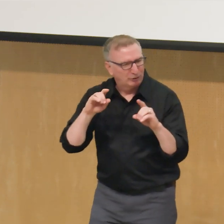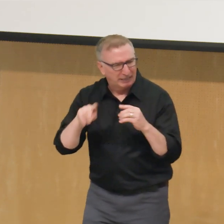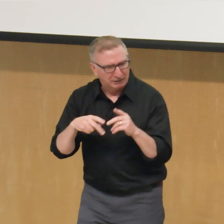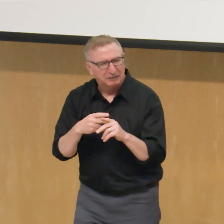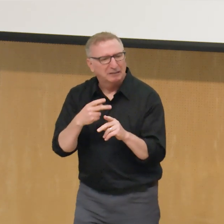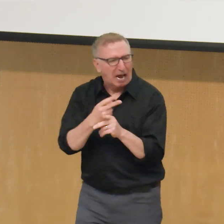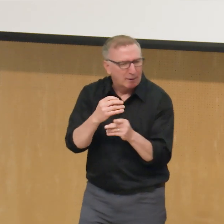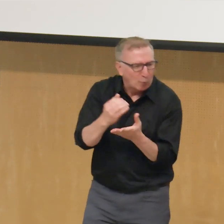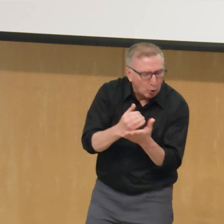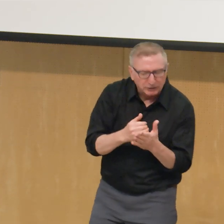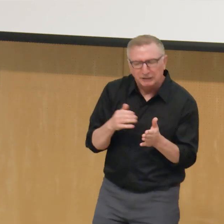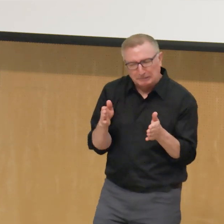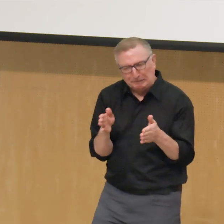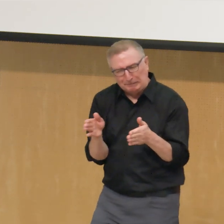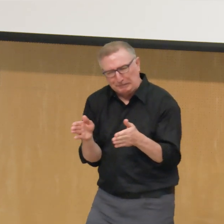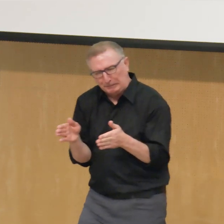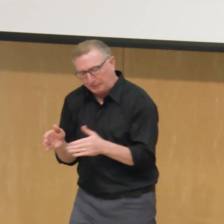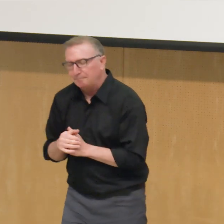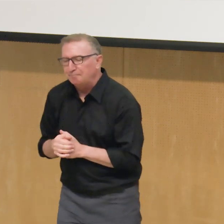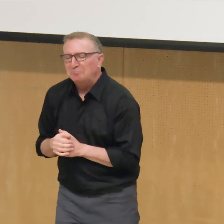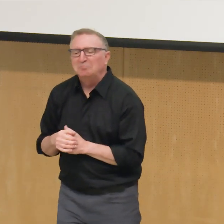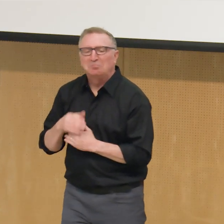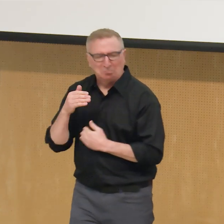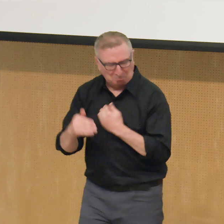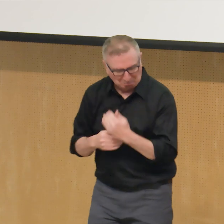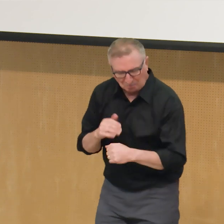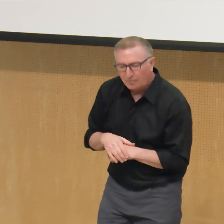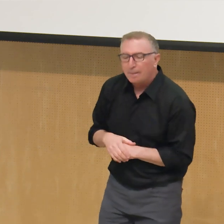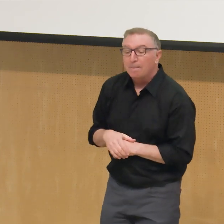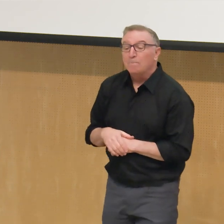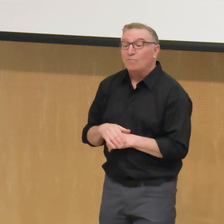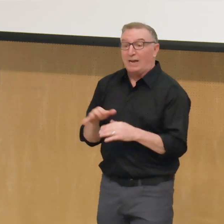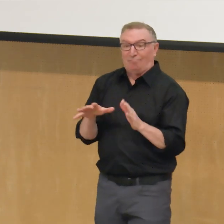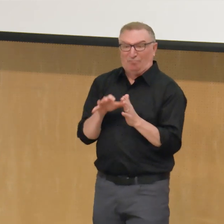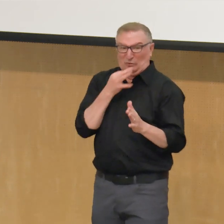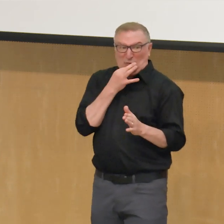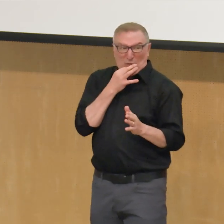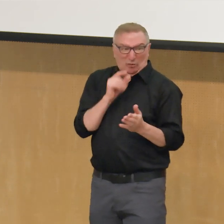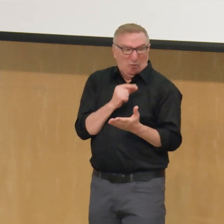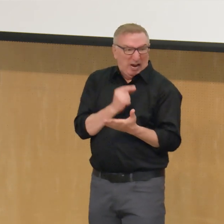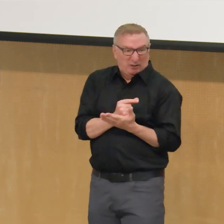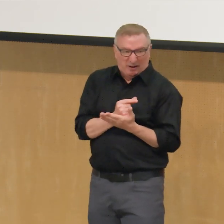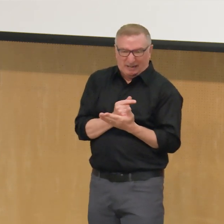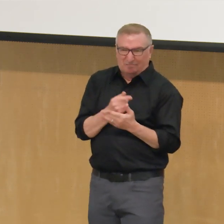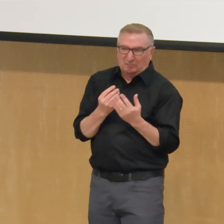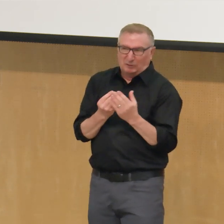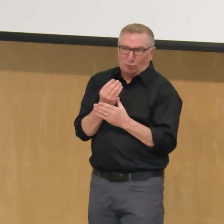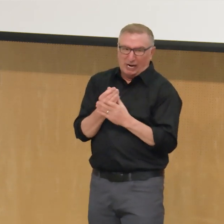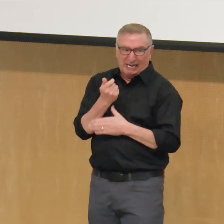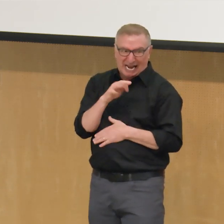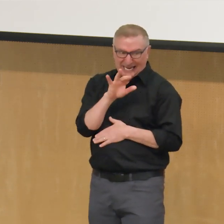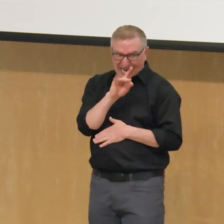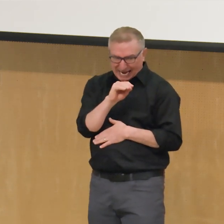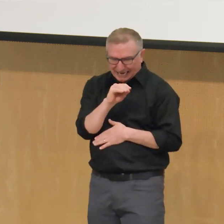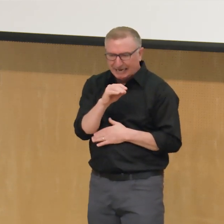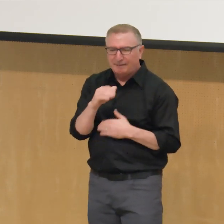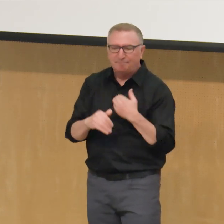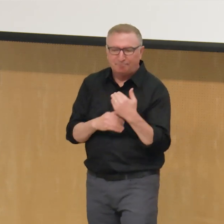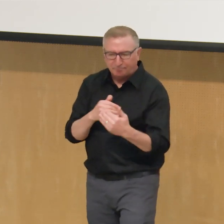to work towards an education degree and started shifting my track that way. By the time I graduated--